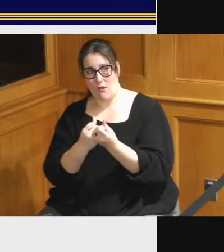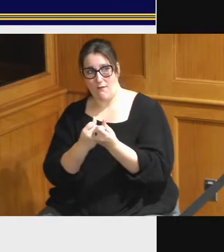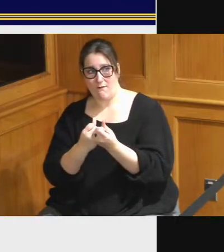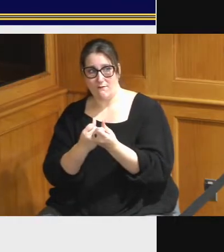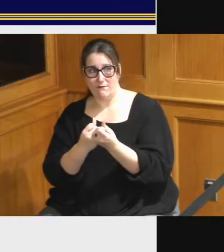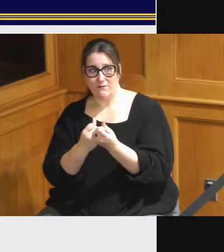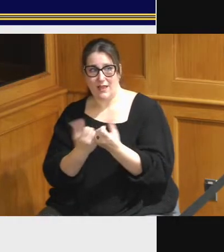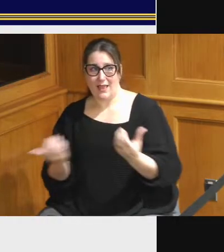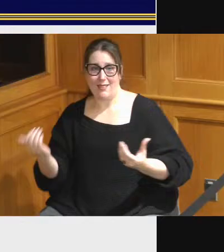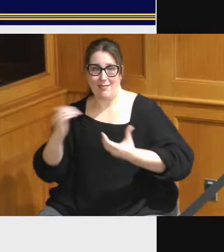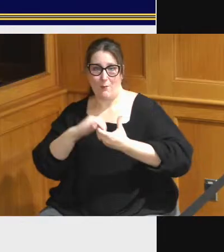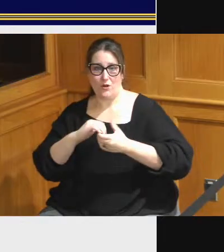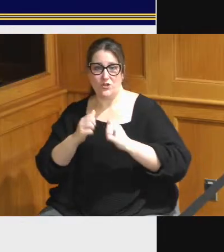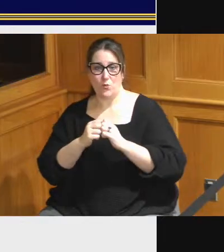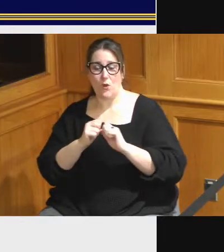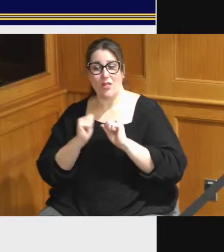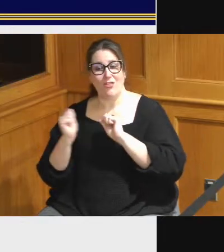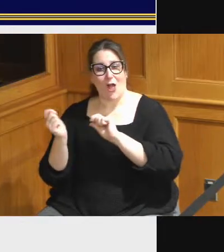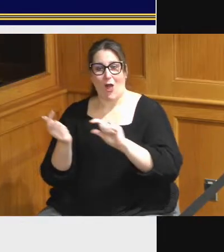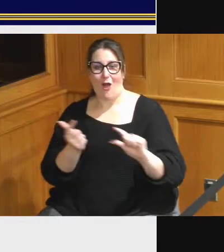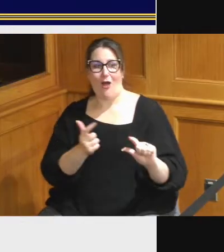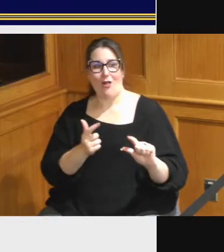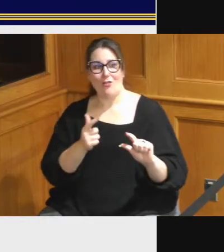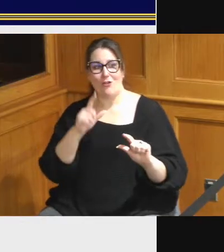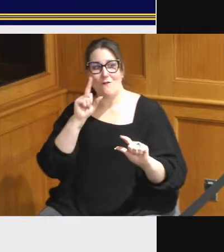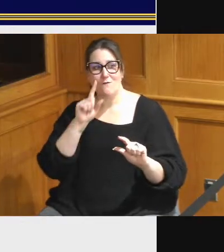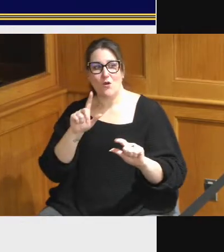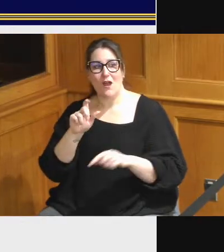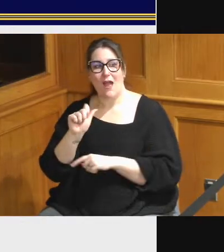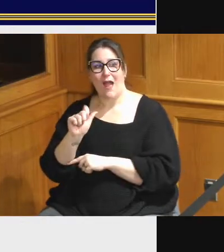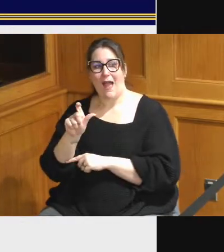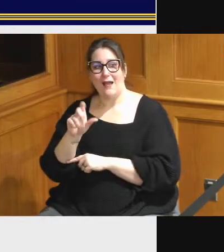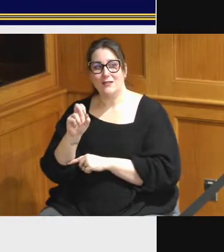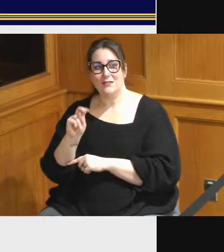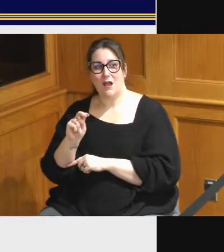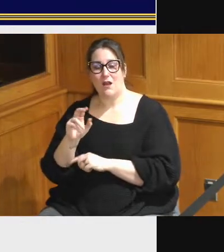collaboration with all of you on our Axon contract. I'll explain that in a moment,